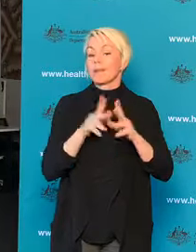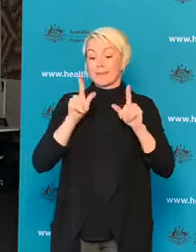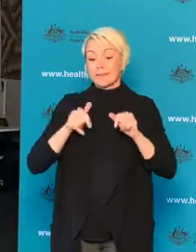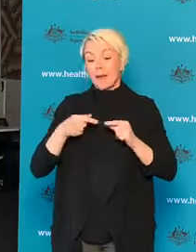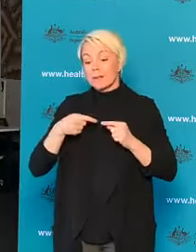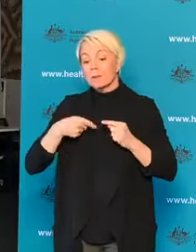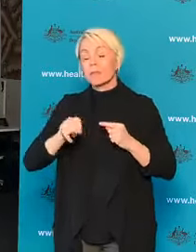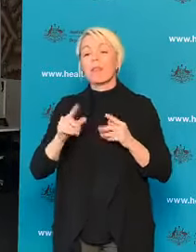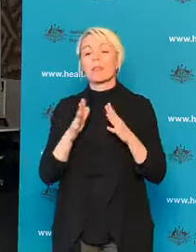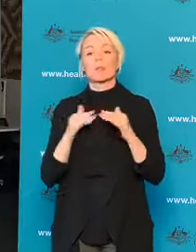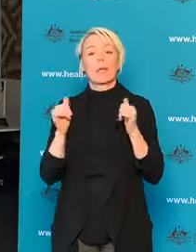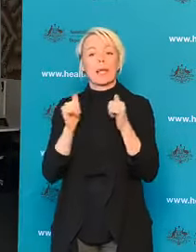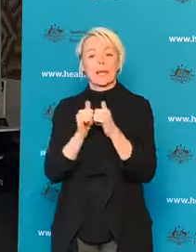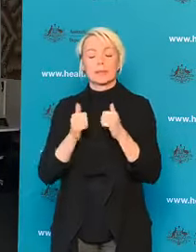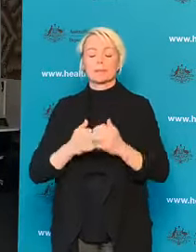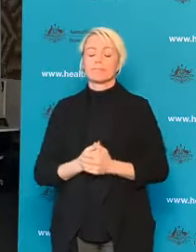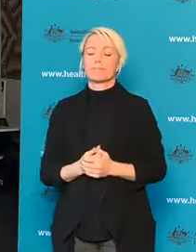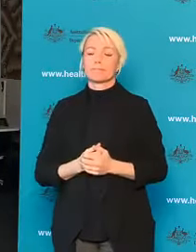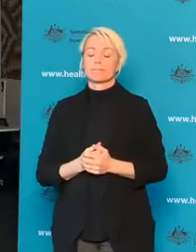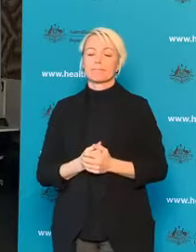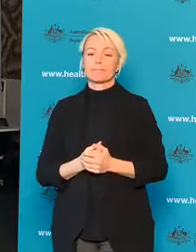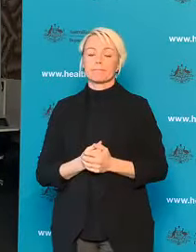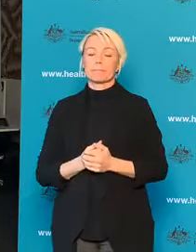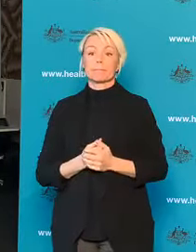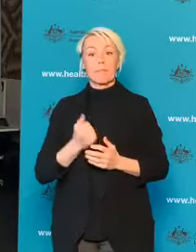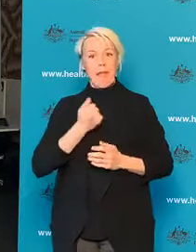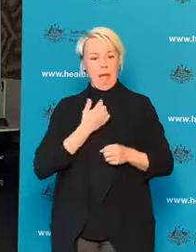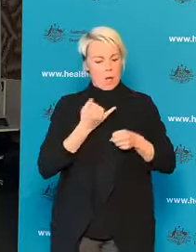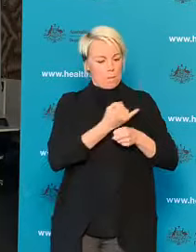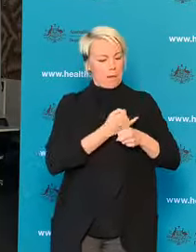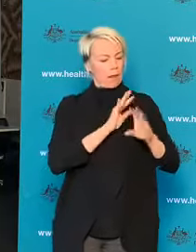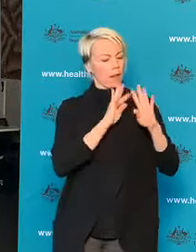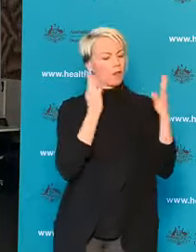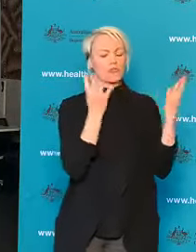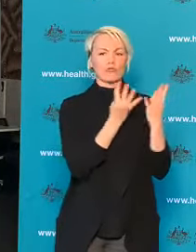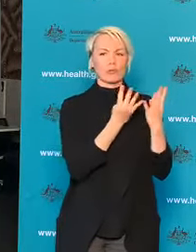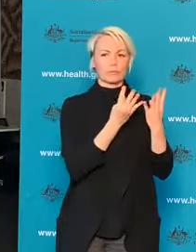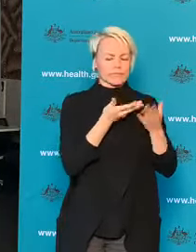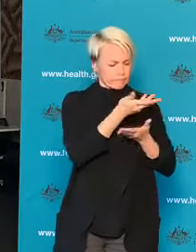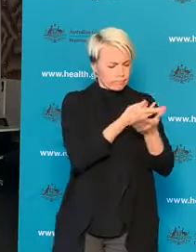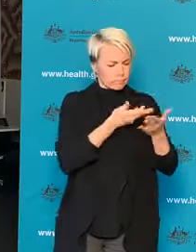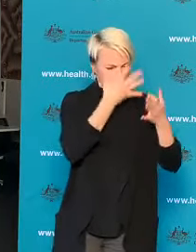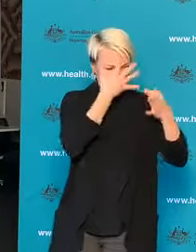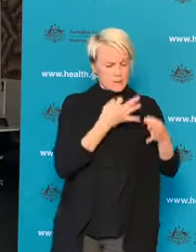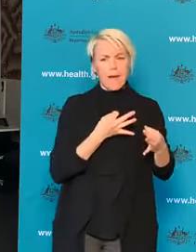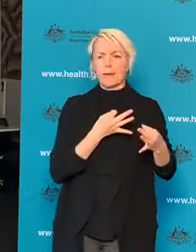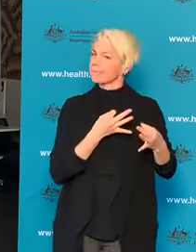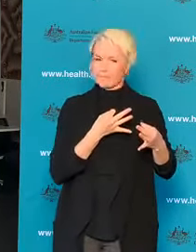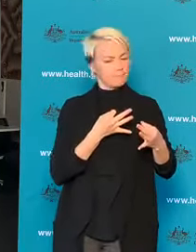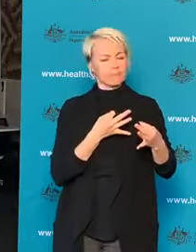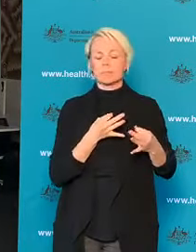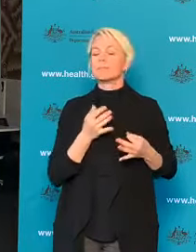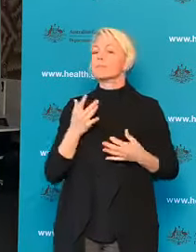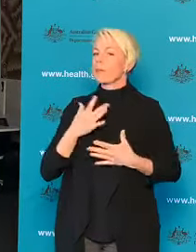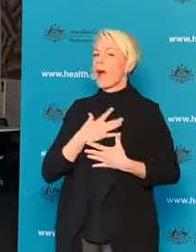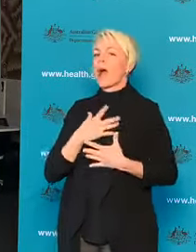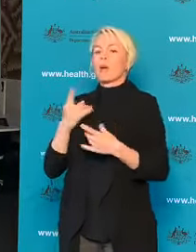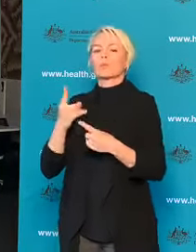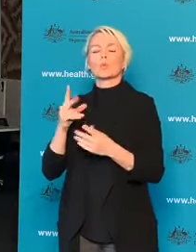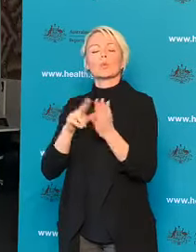This was not a decision of the AHPPC. This is a decision of the New South Wales Government taken in response to